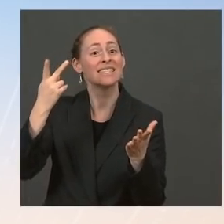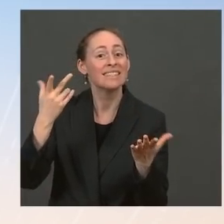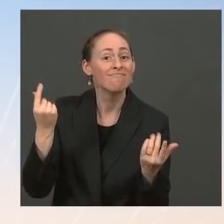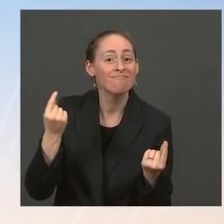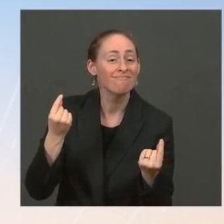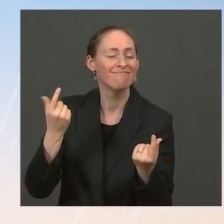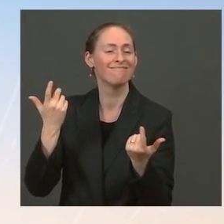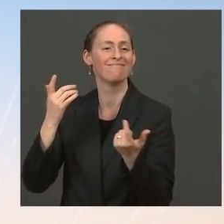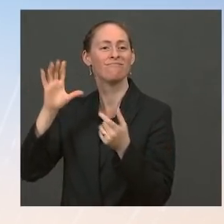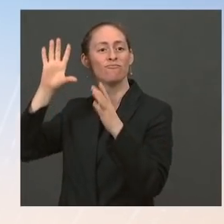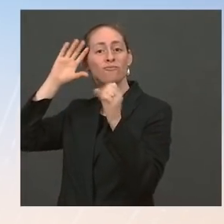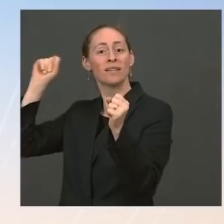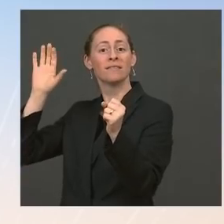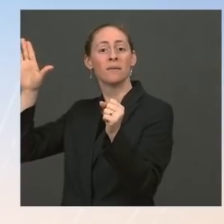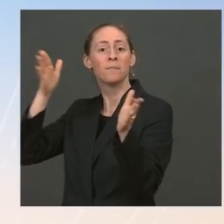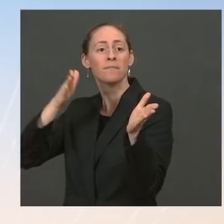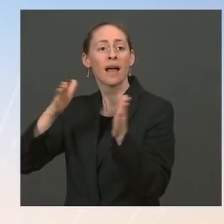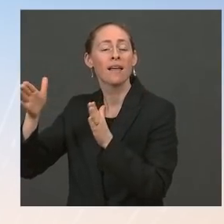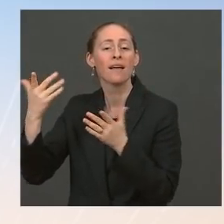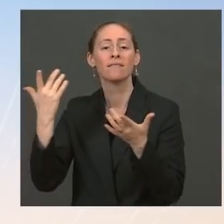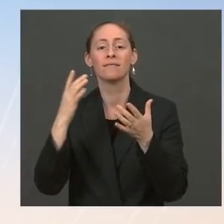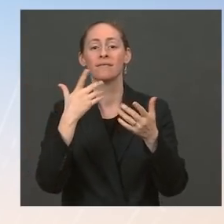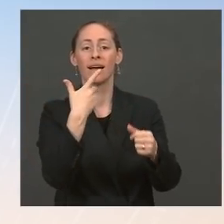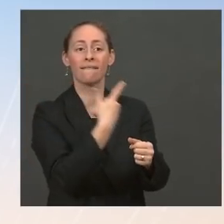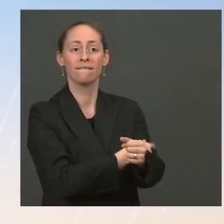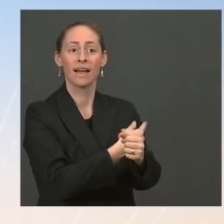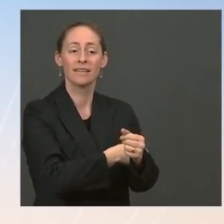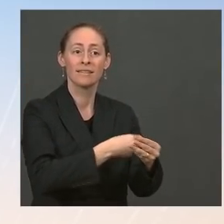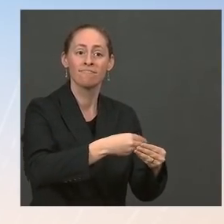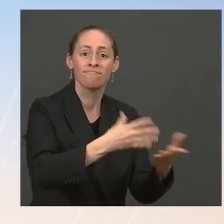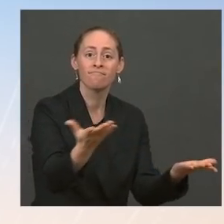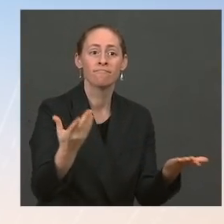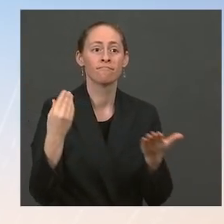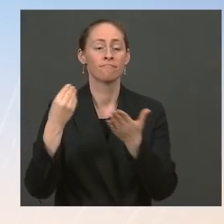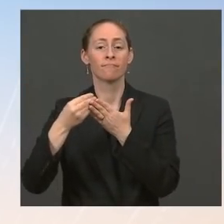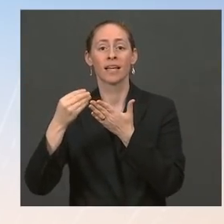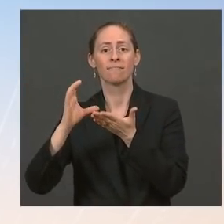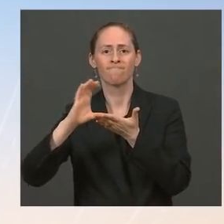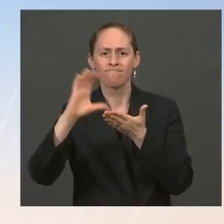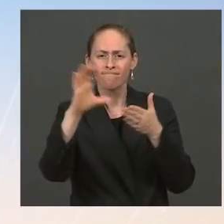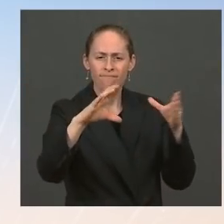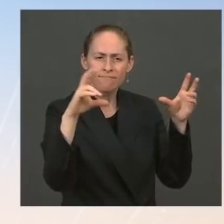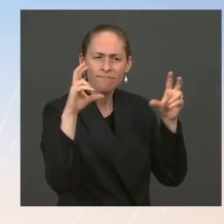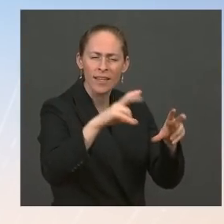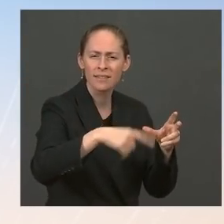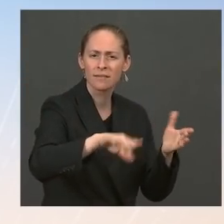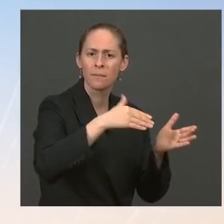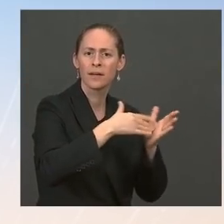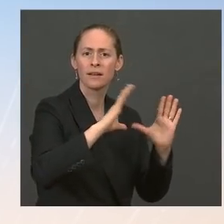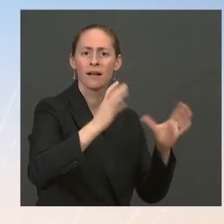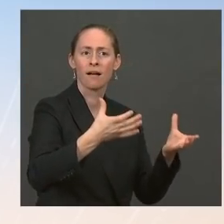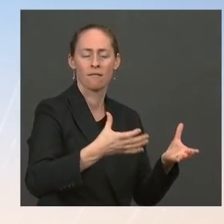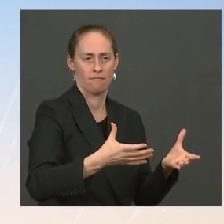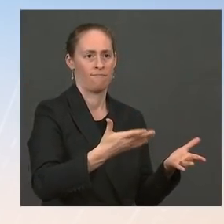getting economic support to the middle-class means that our recovery has positioned us better than any of our peers for a continued strong economic recovery.